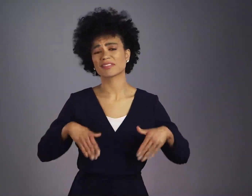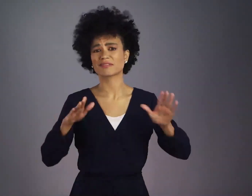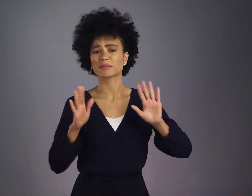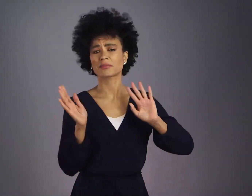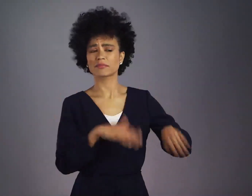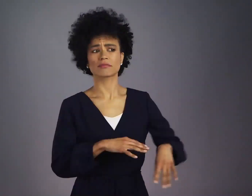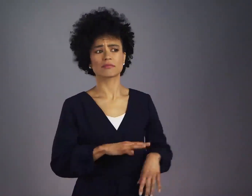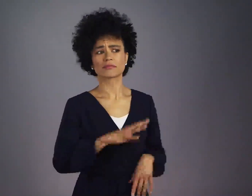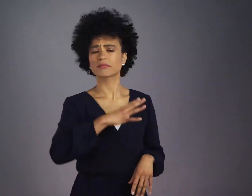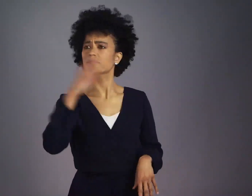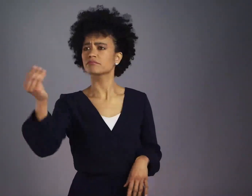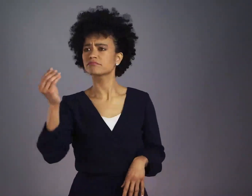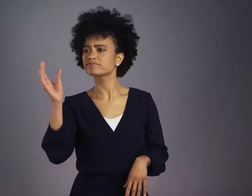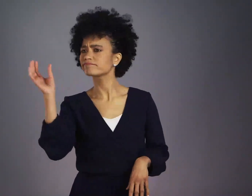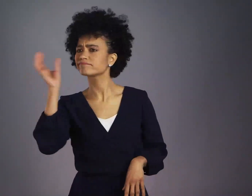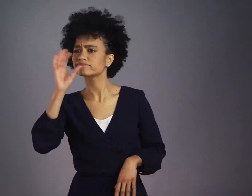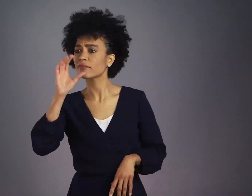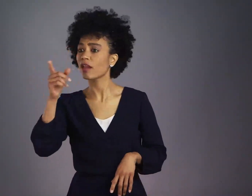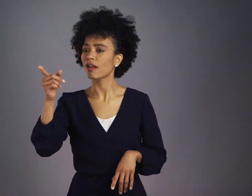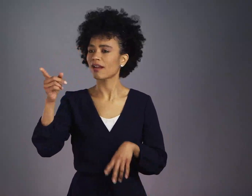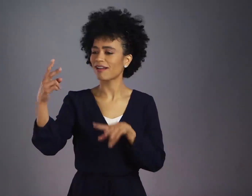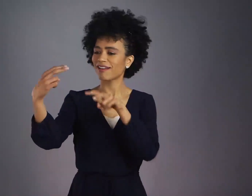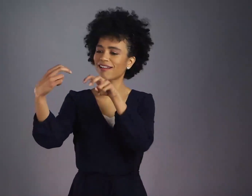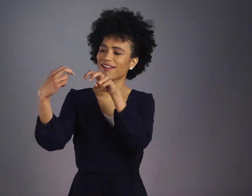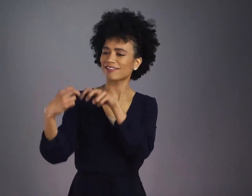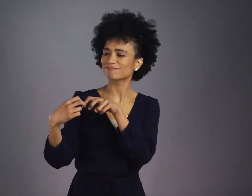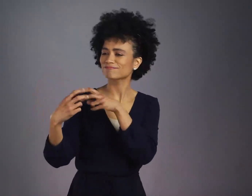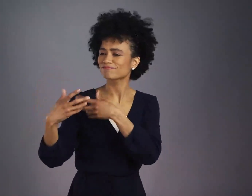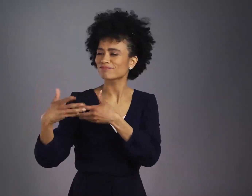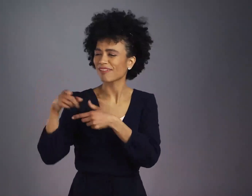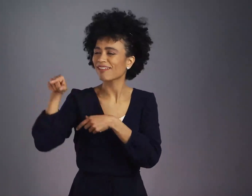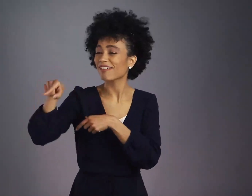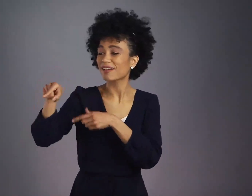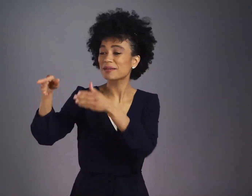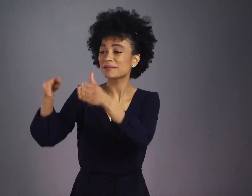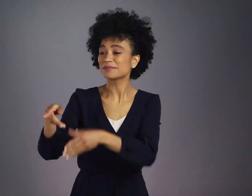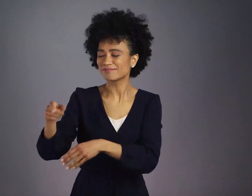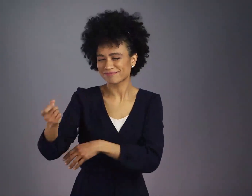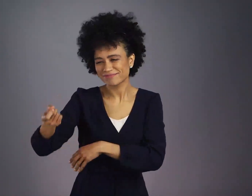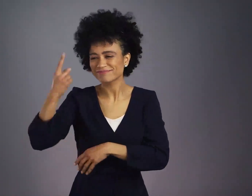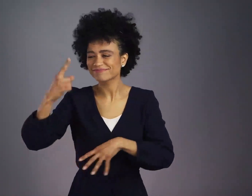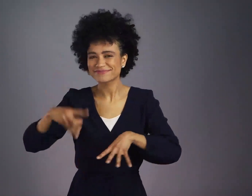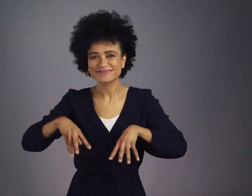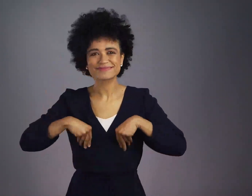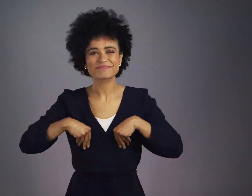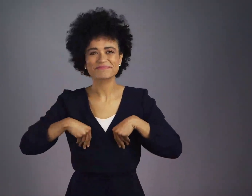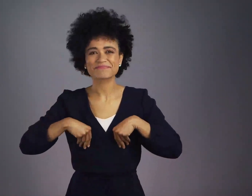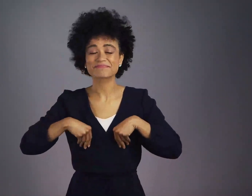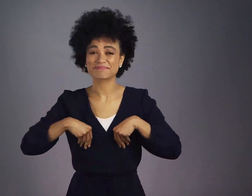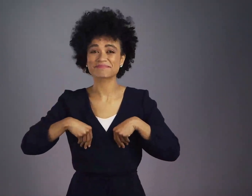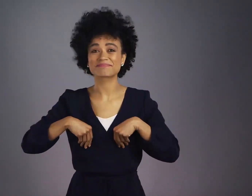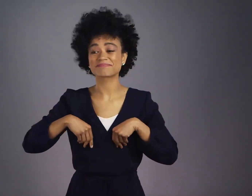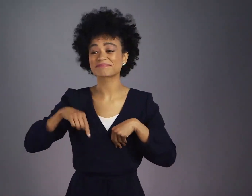He may seek someone else to console him — not always another man.